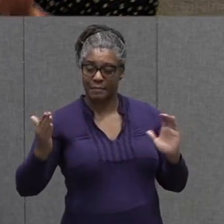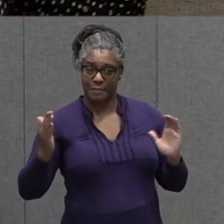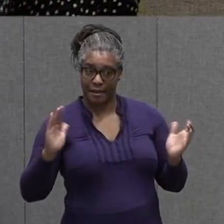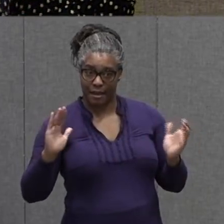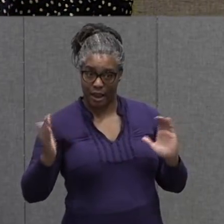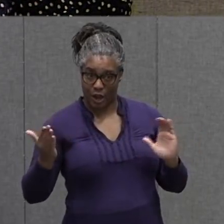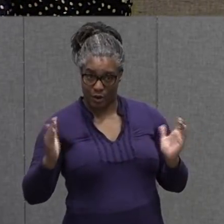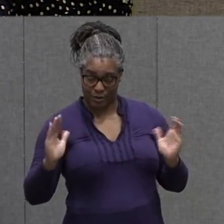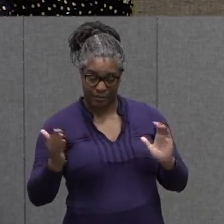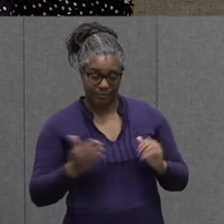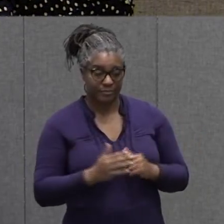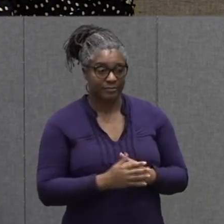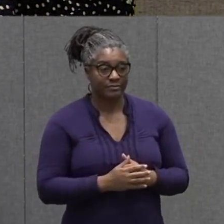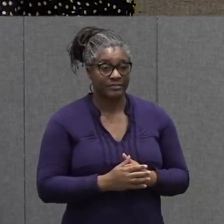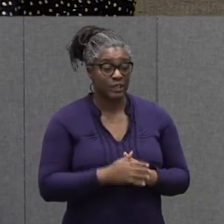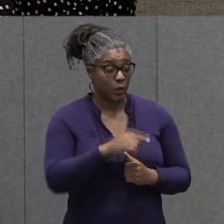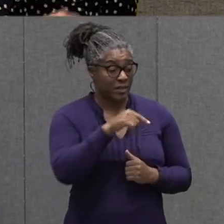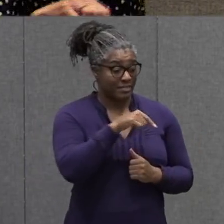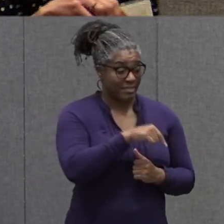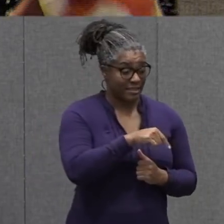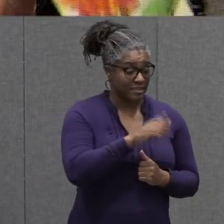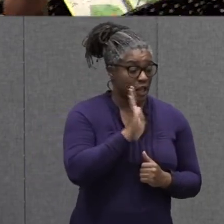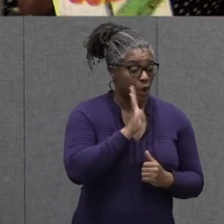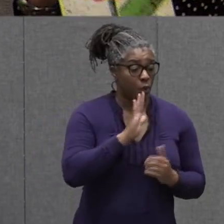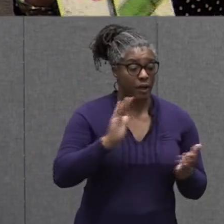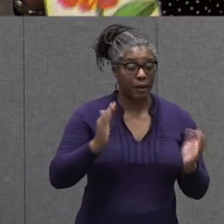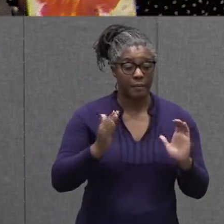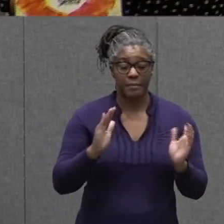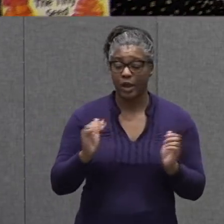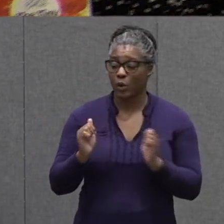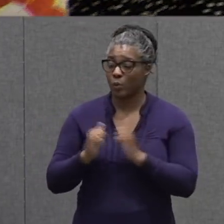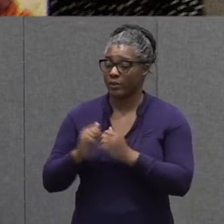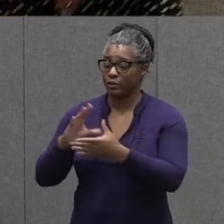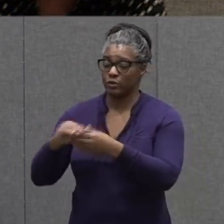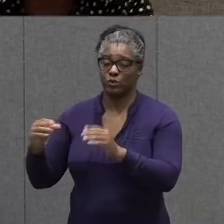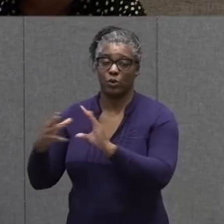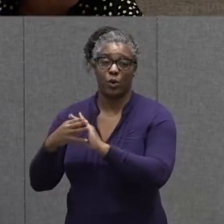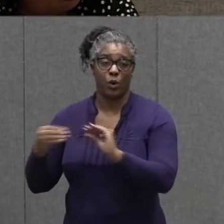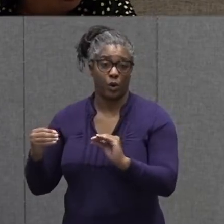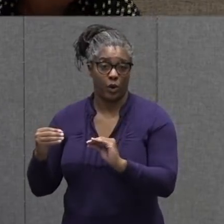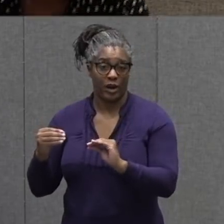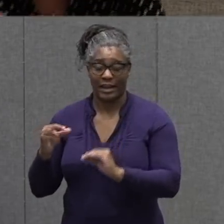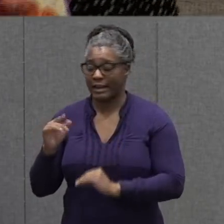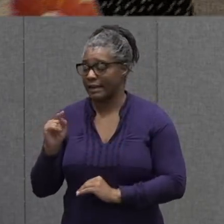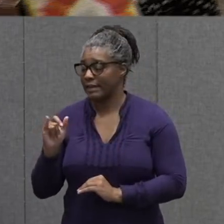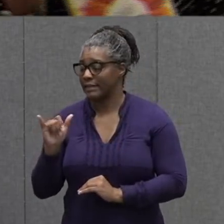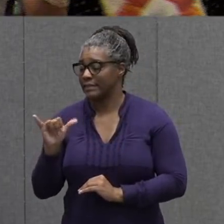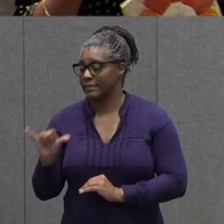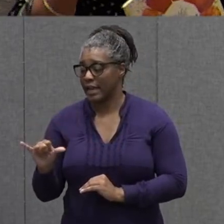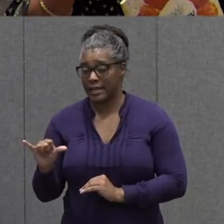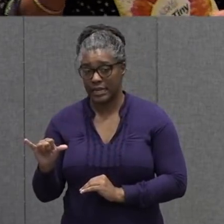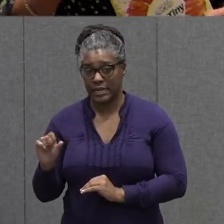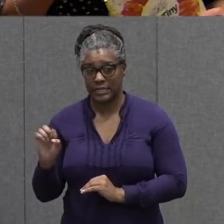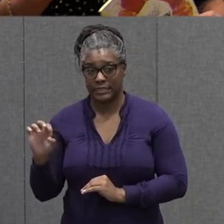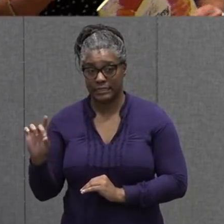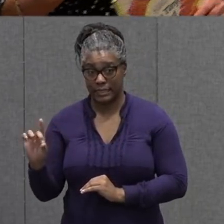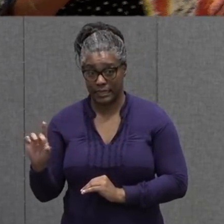to our tiny seed story. And of course this has illustrations, right? So we can look at those illustrations